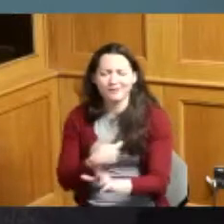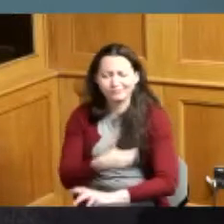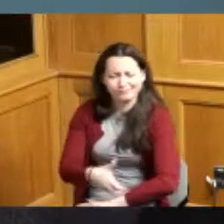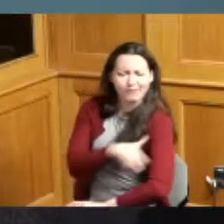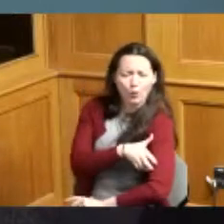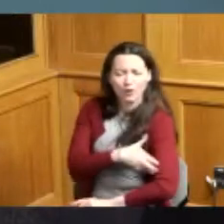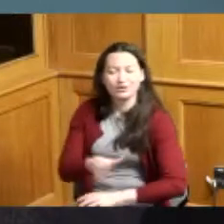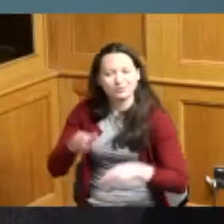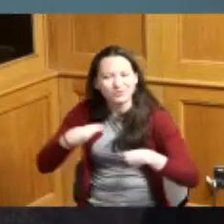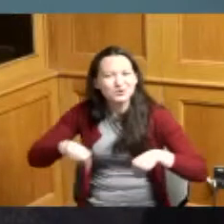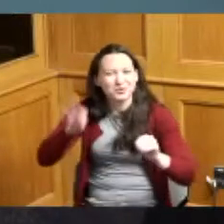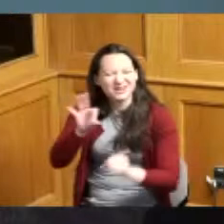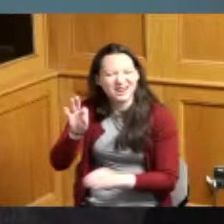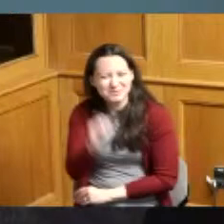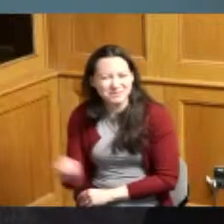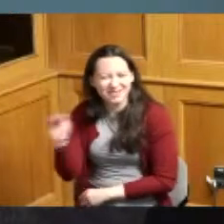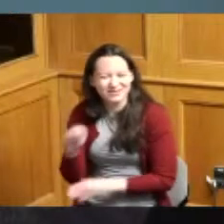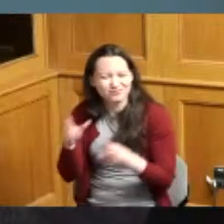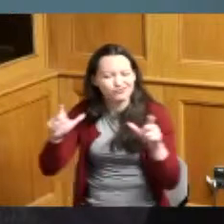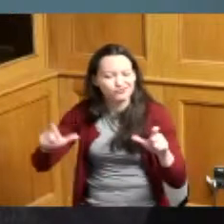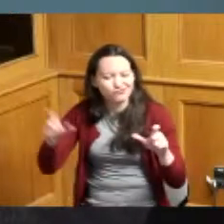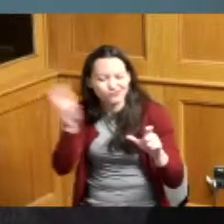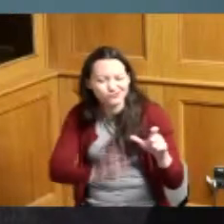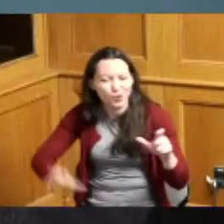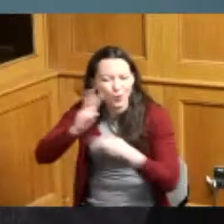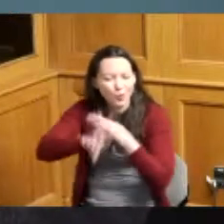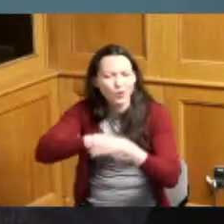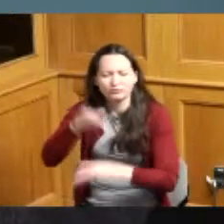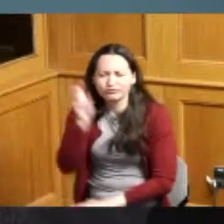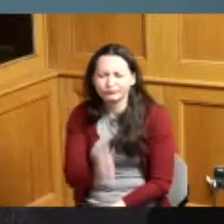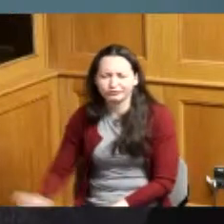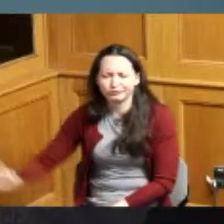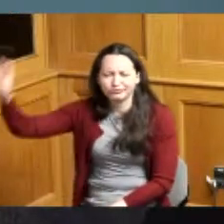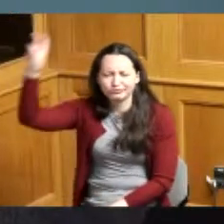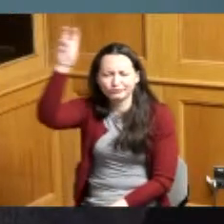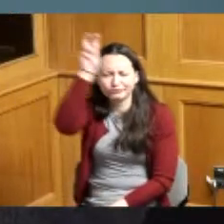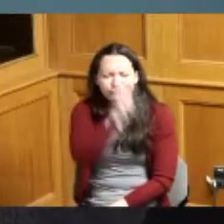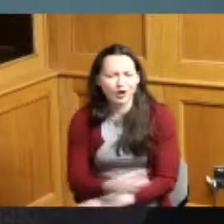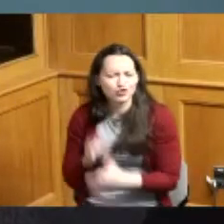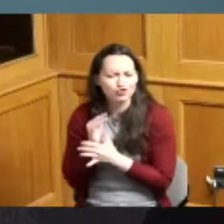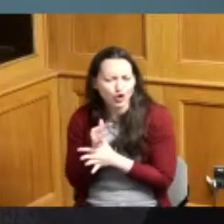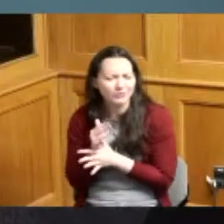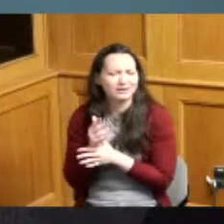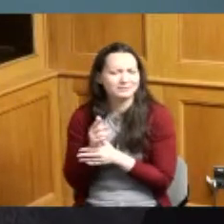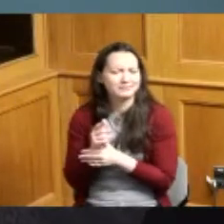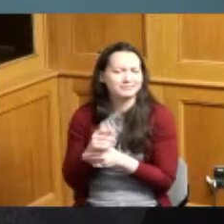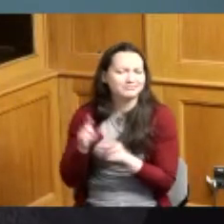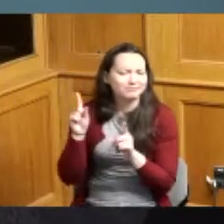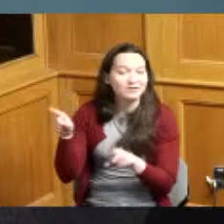nine million records worldwide and she tours all over uh Germany and across sea she's coming in